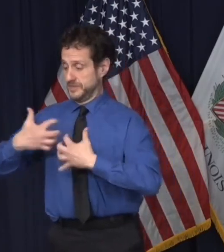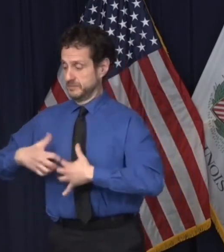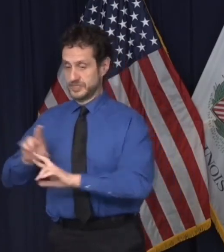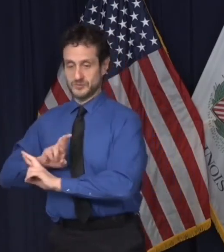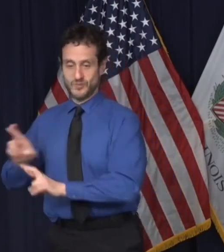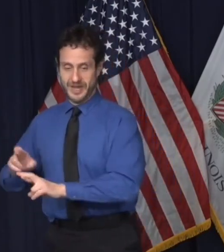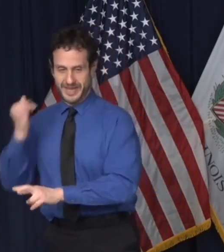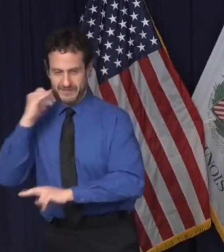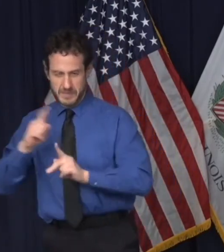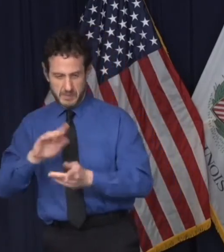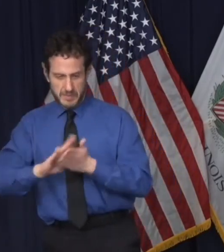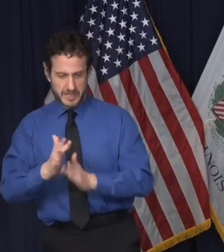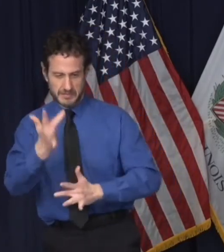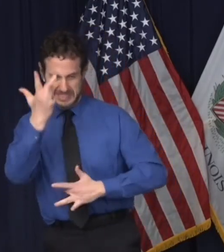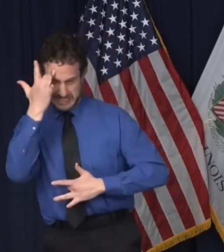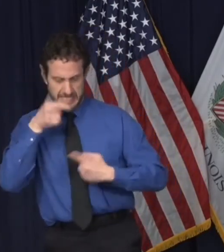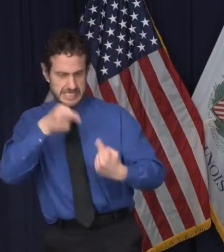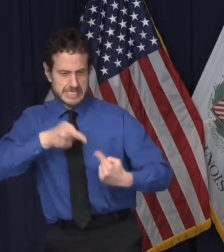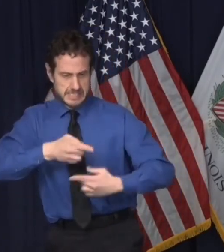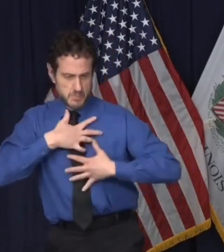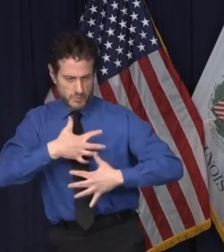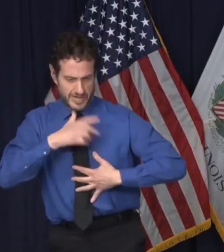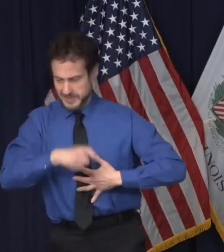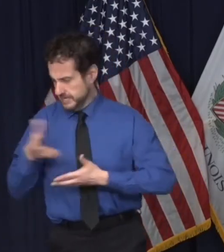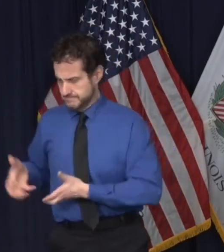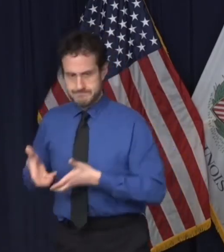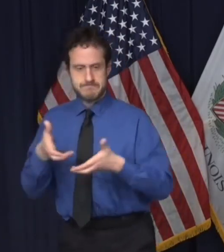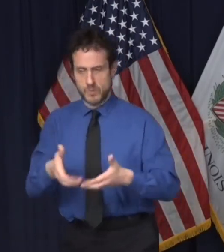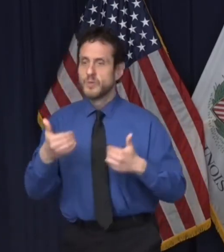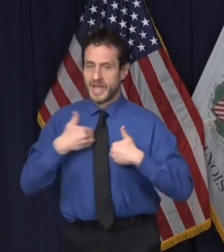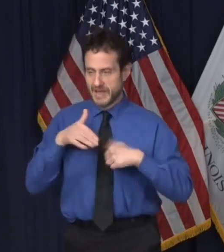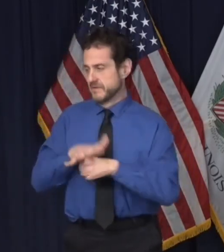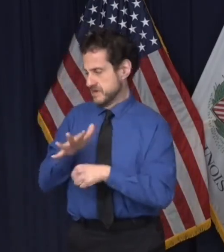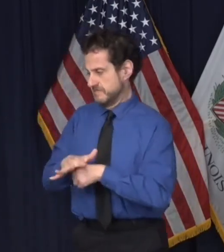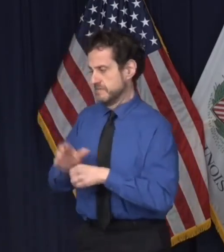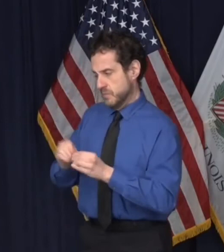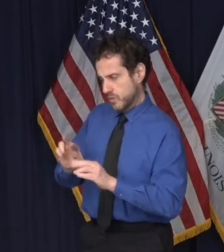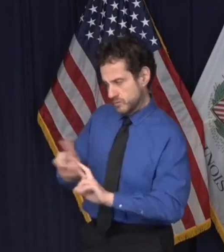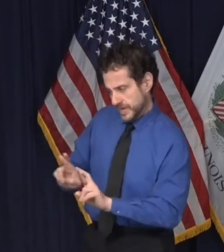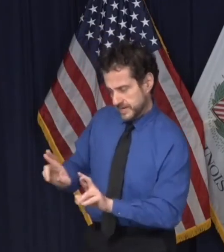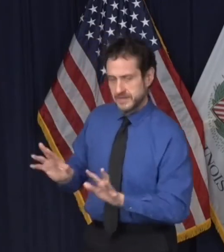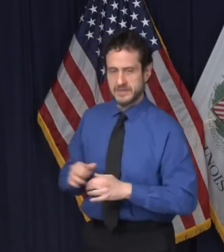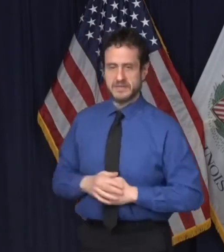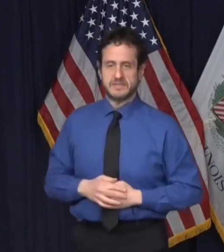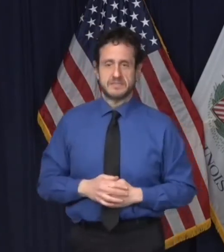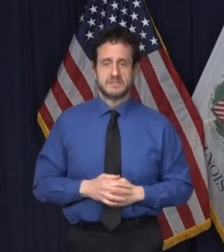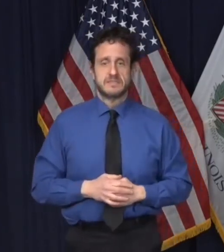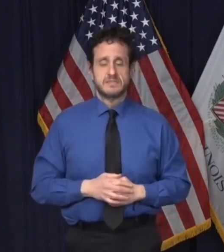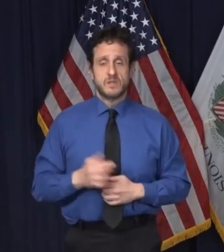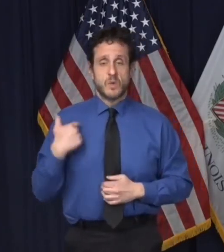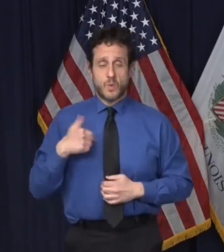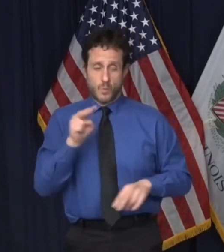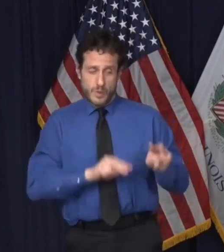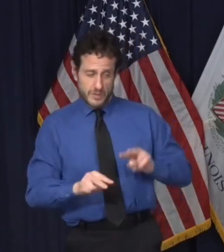INDICATORS OF OUR GROWING ABILITY TO MANAGE CAPACITY WITHIN THE HEALTH CARE SYSTEMS ACROSS ILLINOIS.